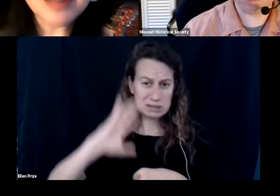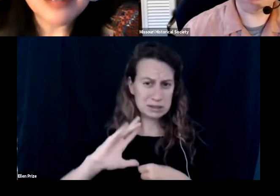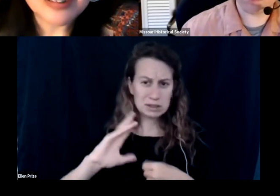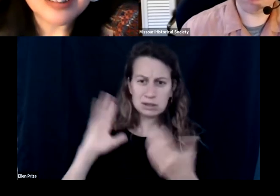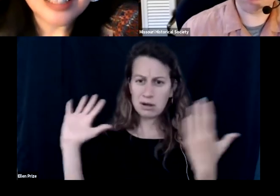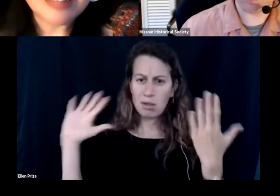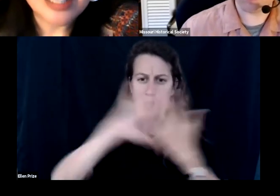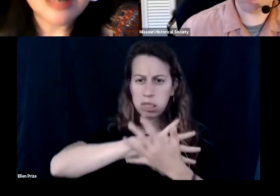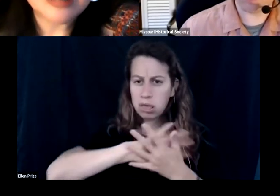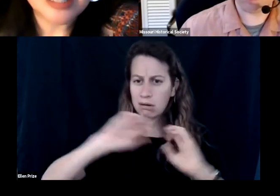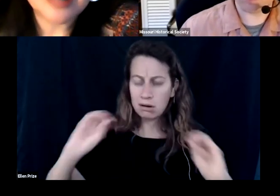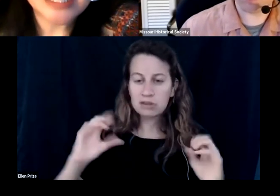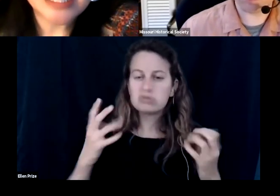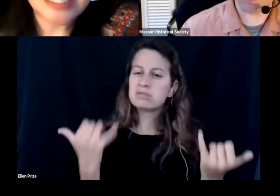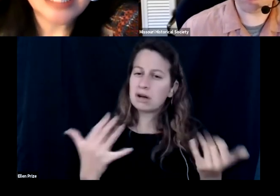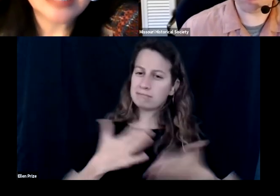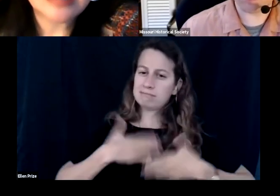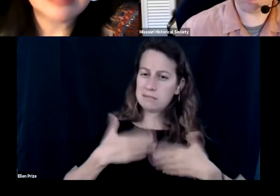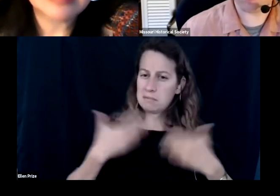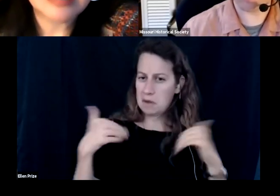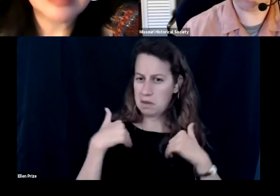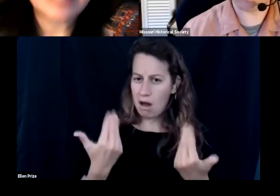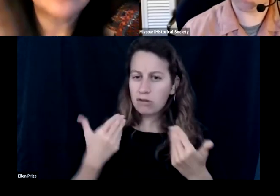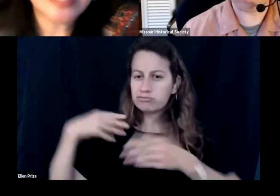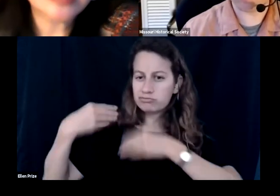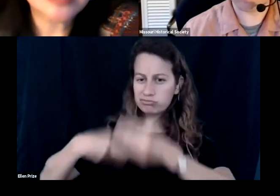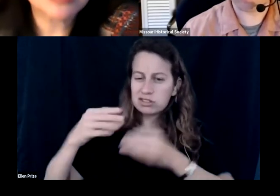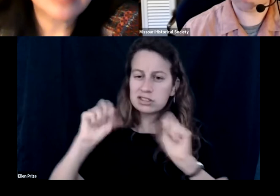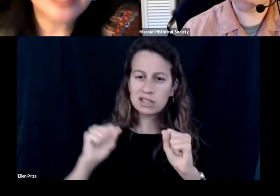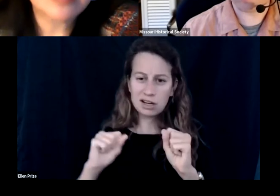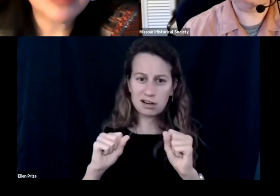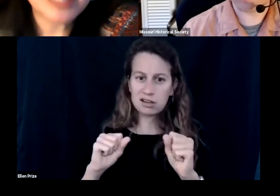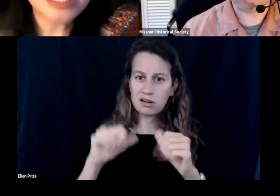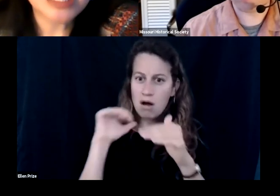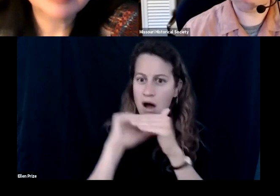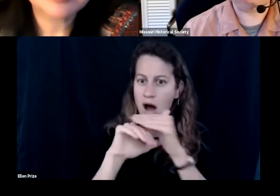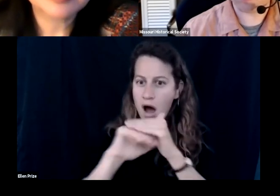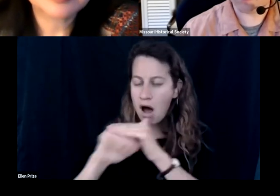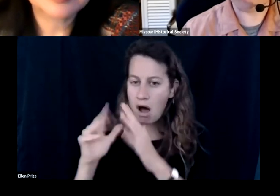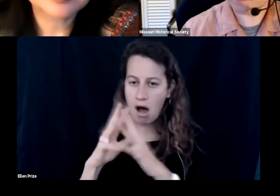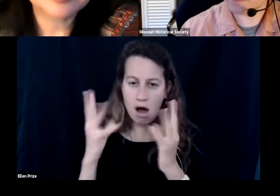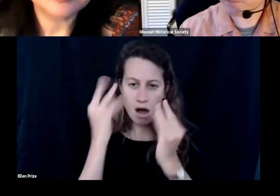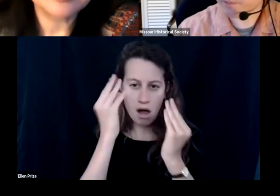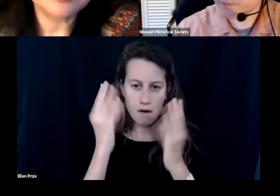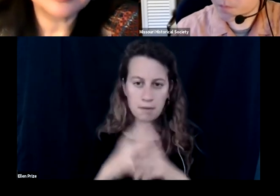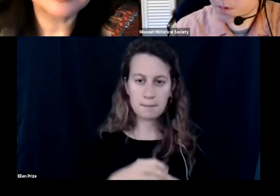part of what we do going forward. Again, which is why I you know, I like doing talks like this.